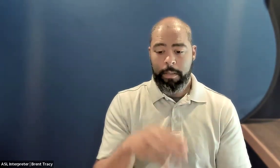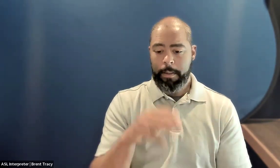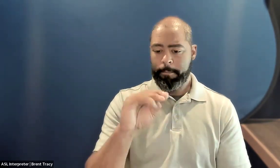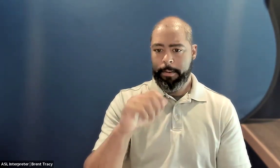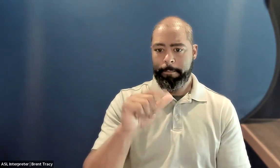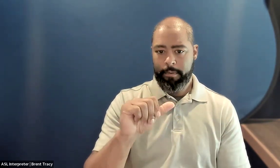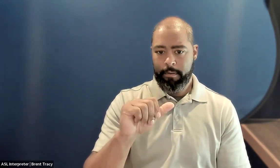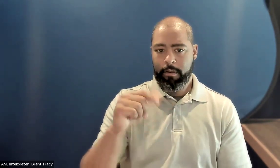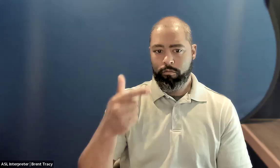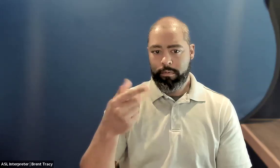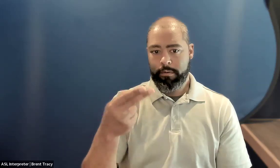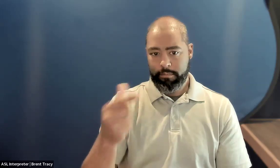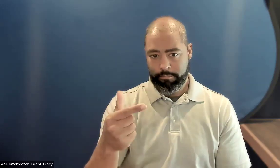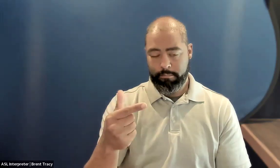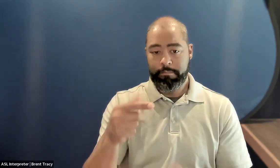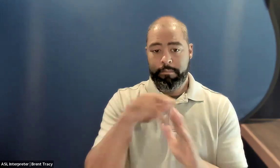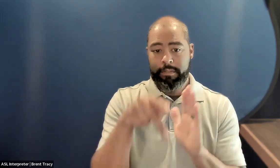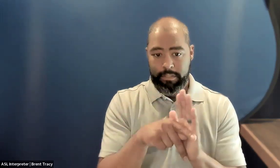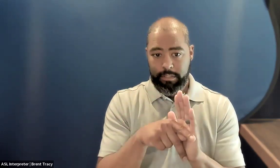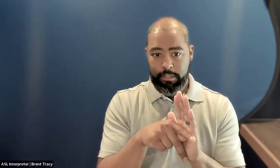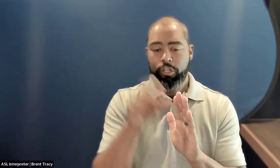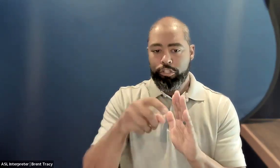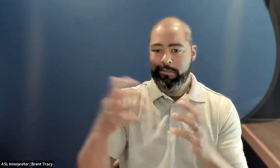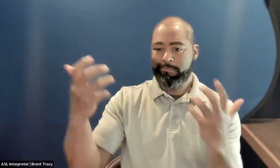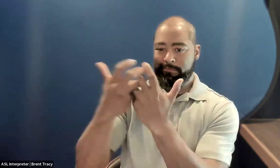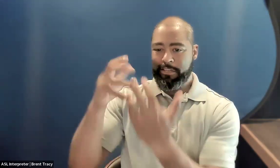with federal NEPA and the federal greenhouse gas policy